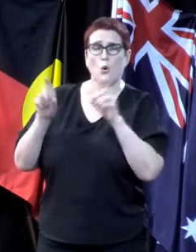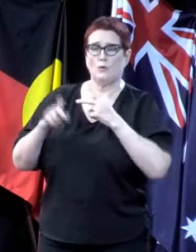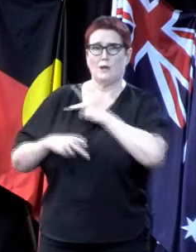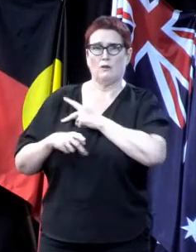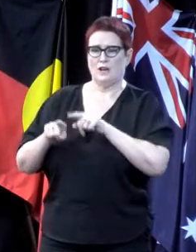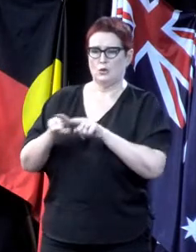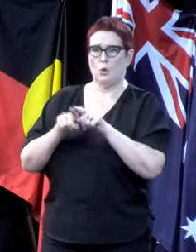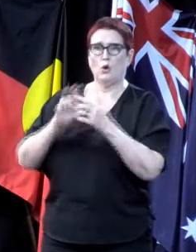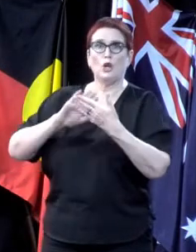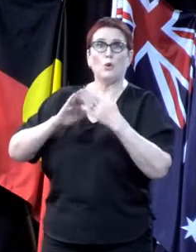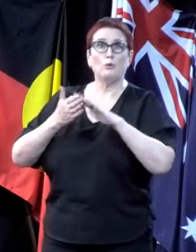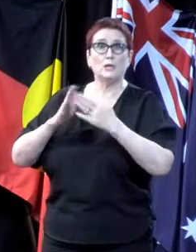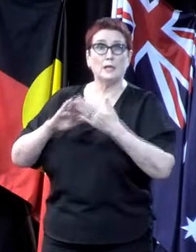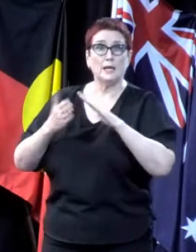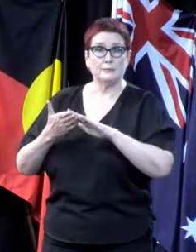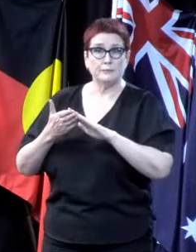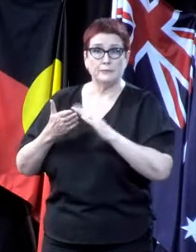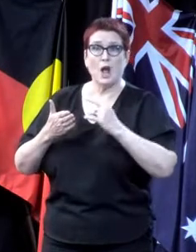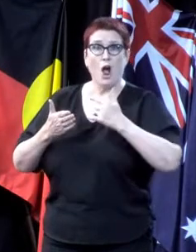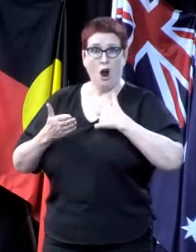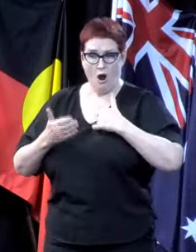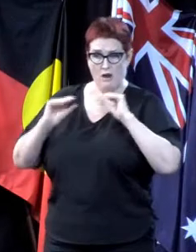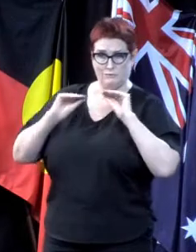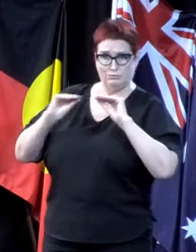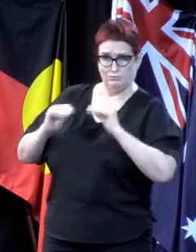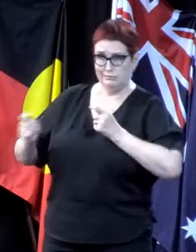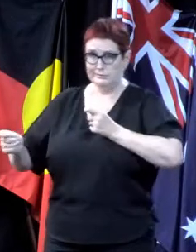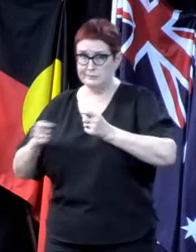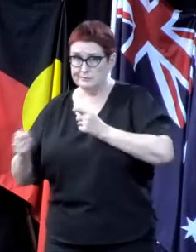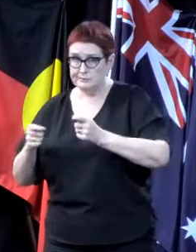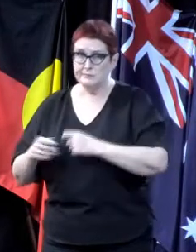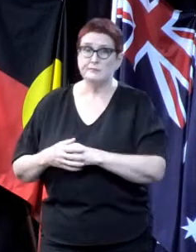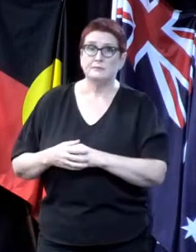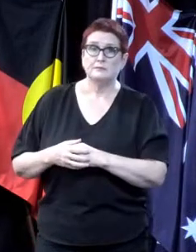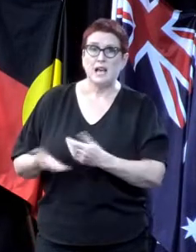And we have time where I then deliver. And we've been given vignettes.